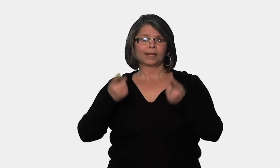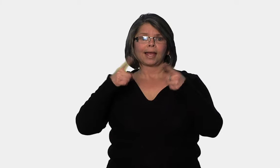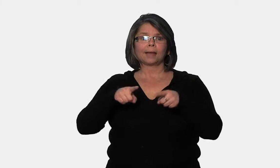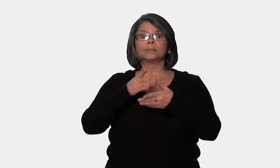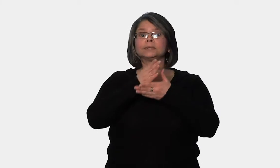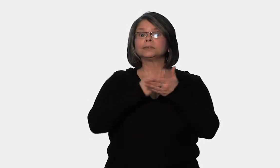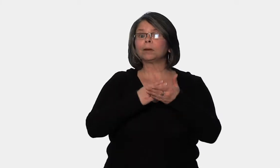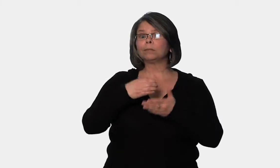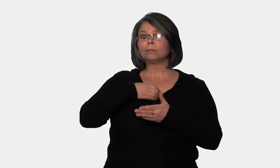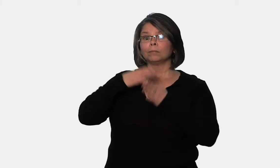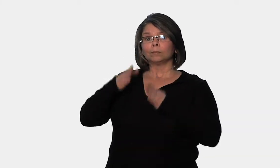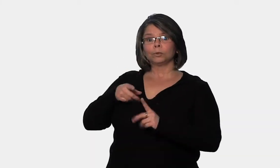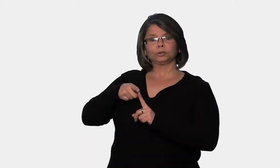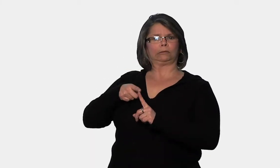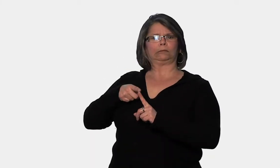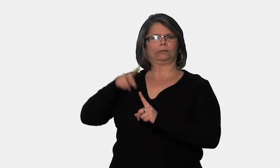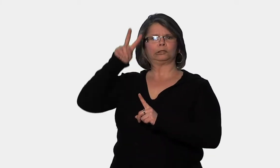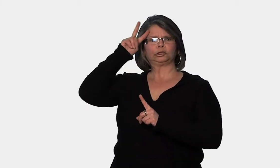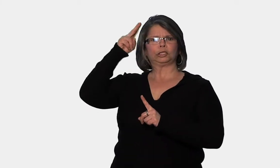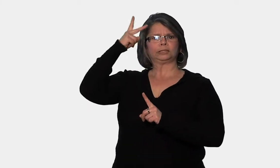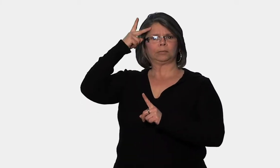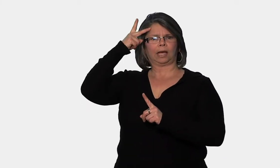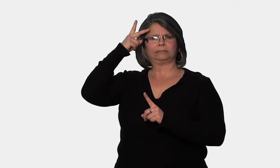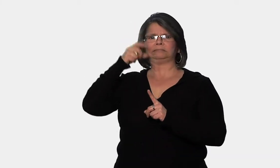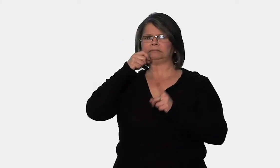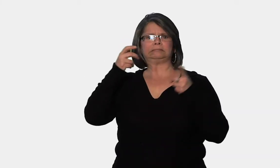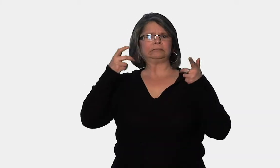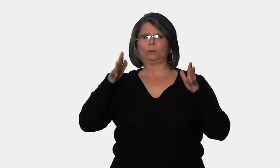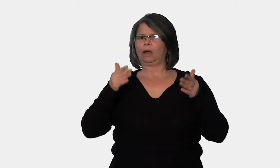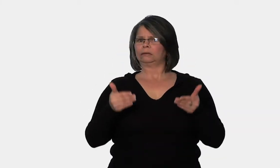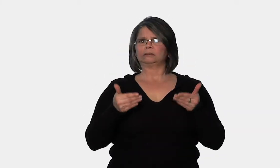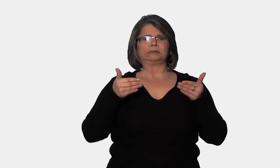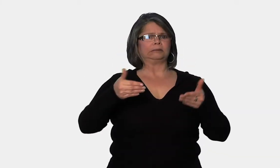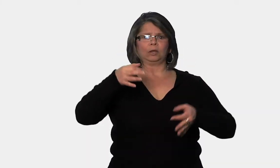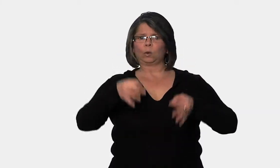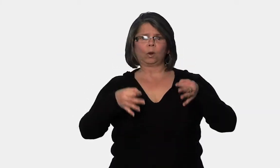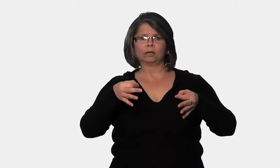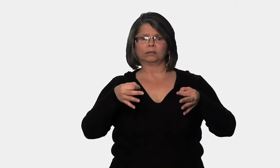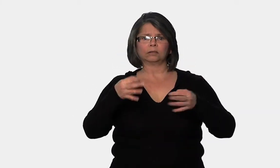In some cases, a complainant may not want the case to proceed,